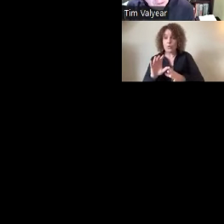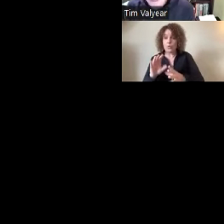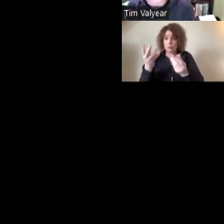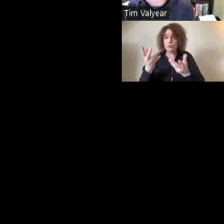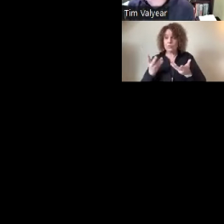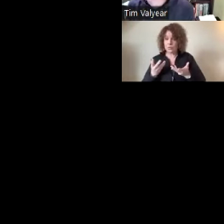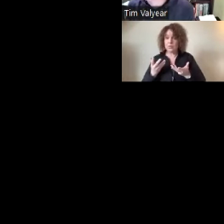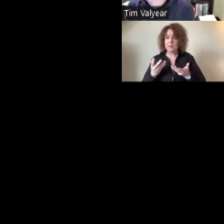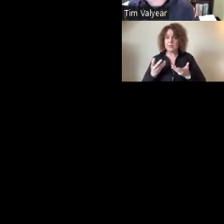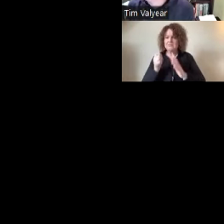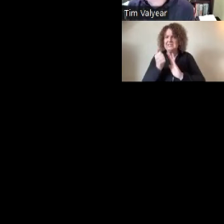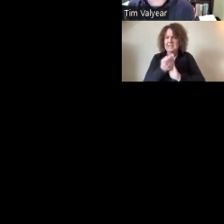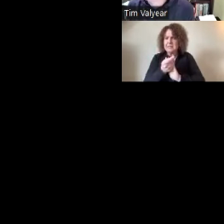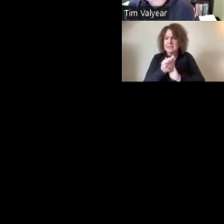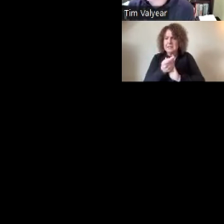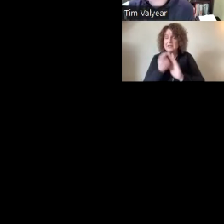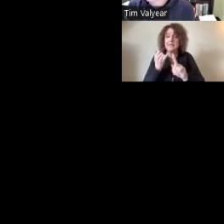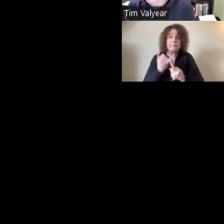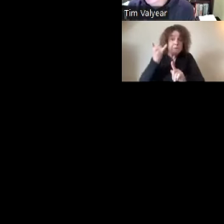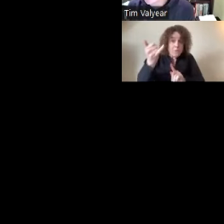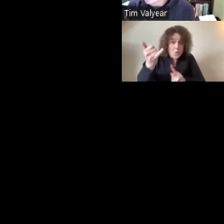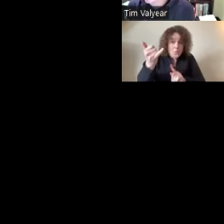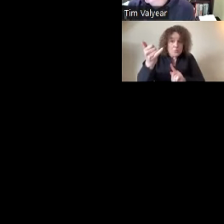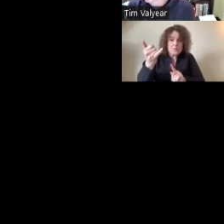not. And it's quite quick, actually. I just had a